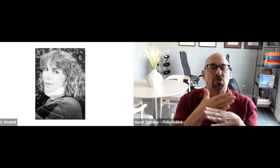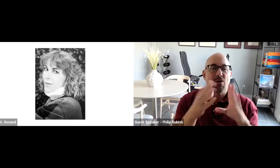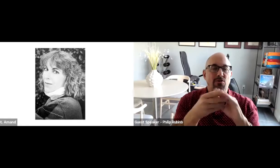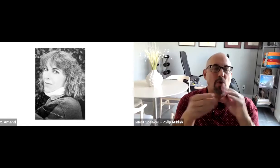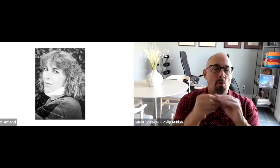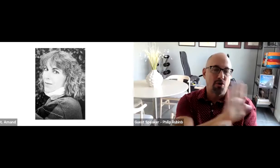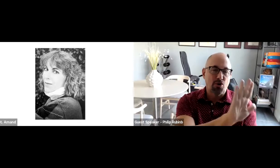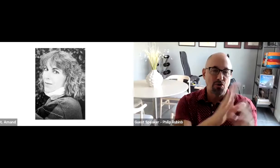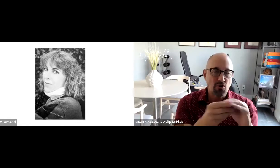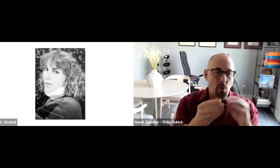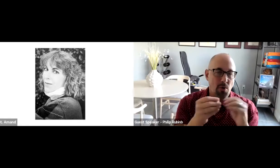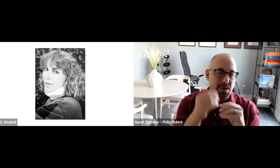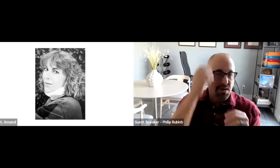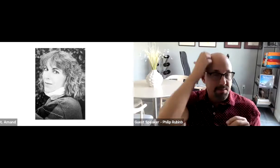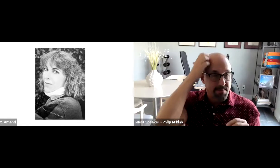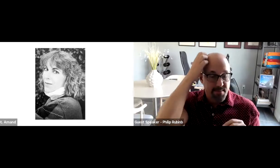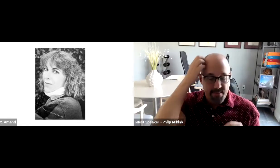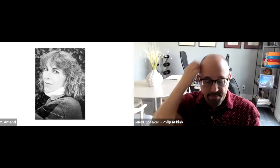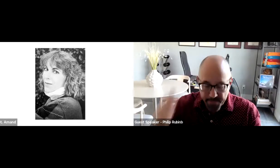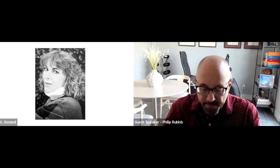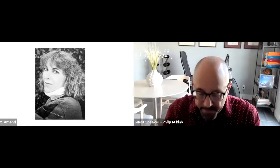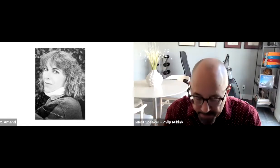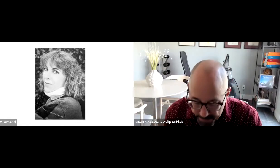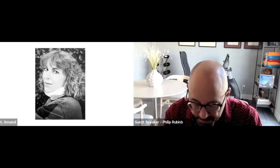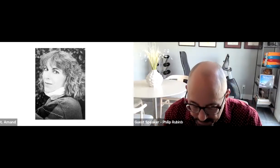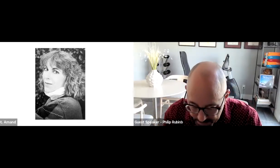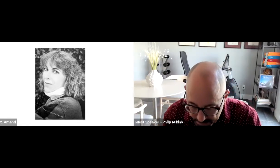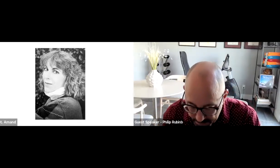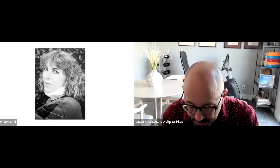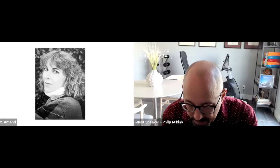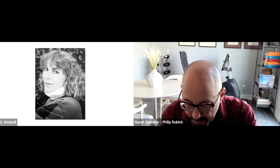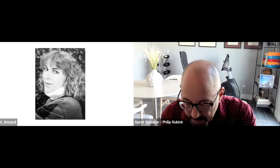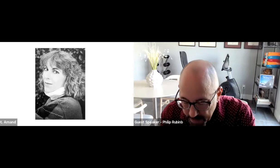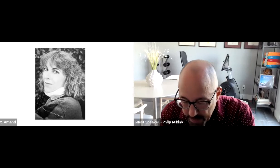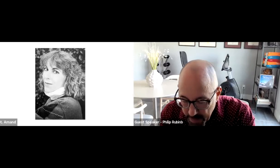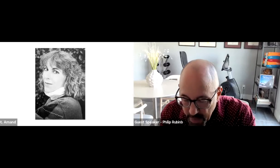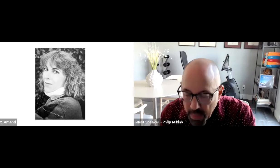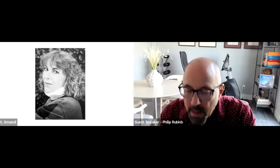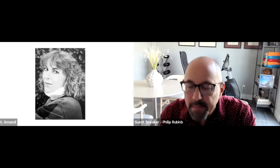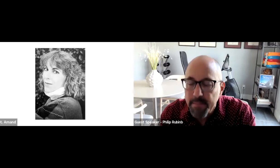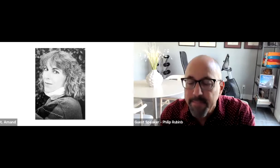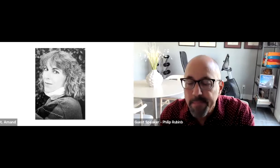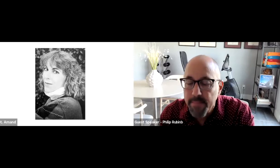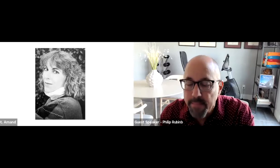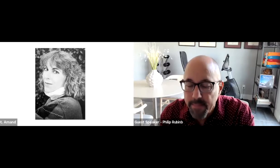and Julianna has since moved to Florida herself, and she contacted me to share her story